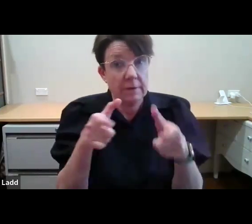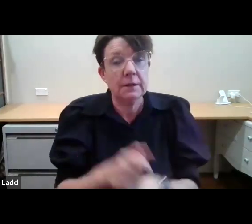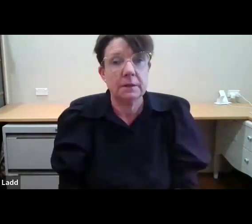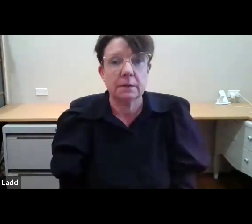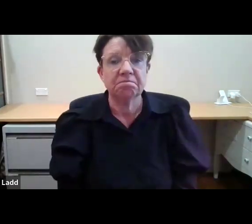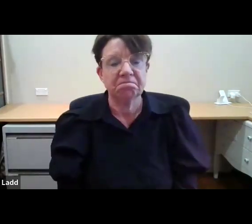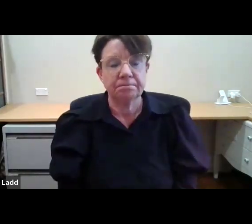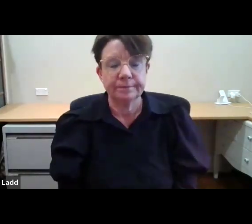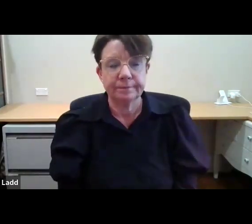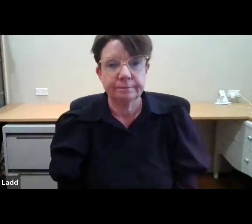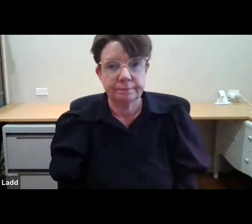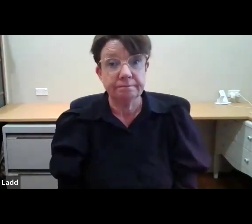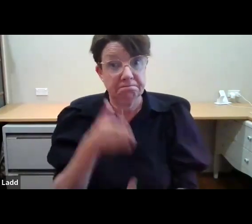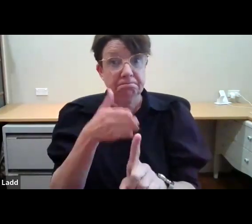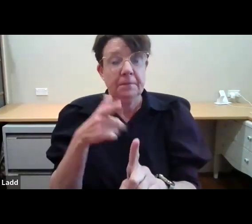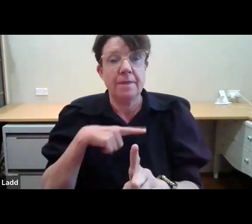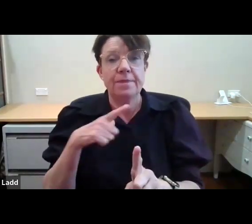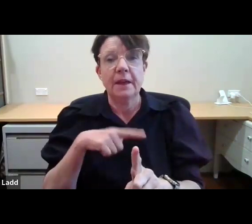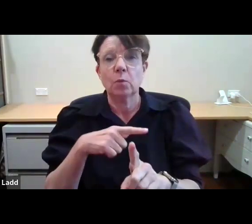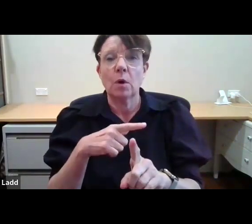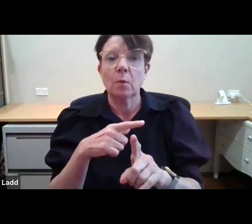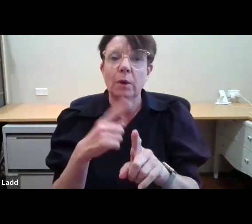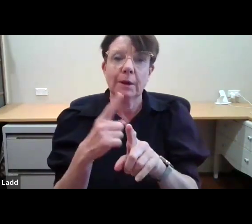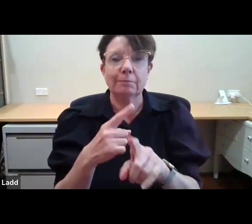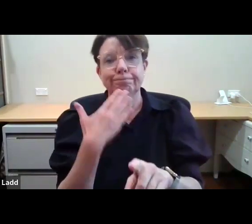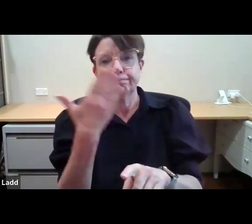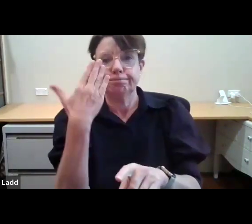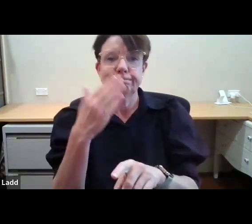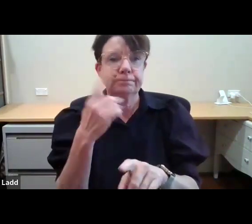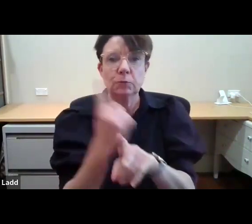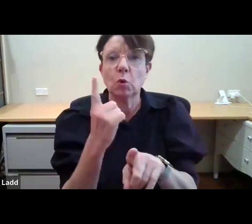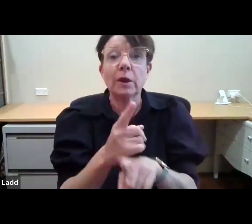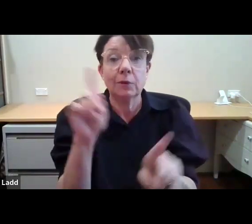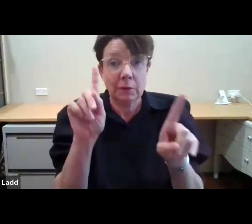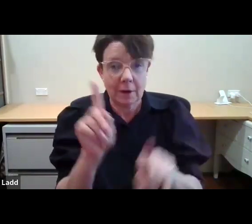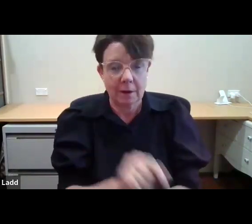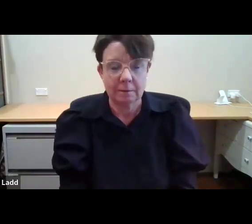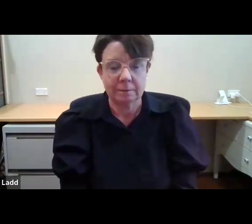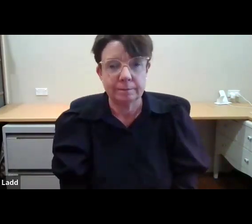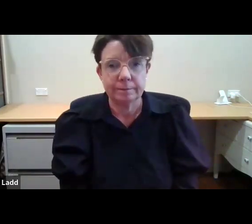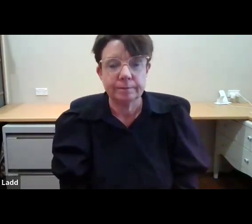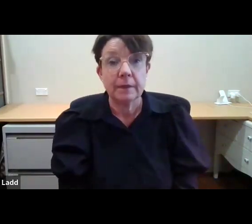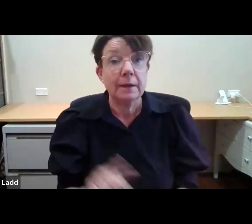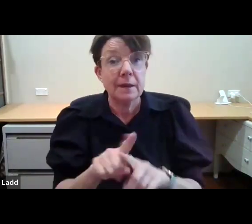systems is absolutely part of the solution. And